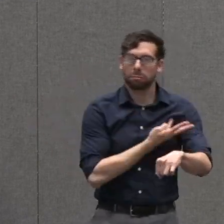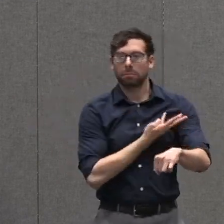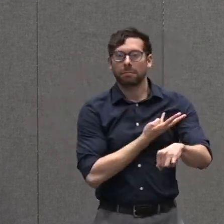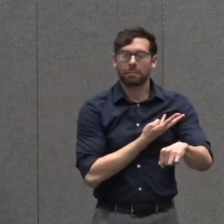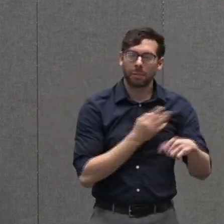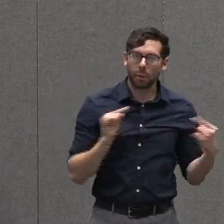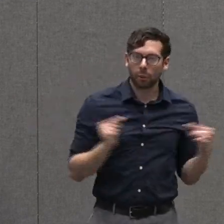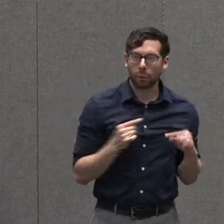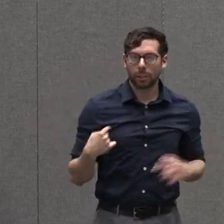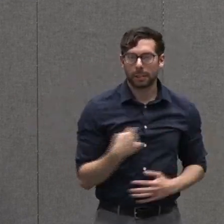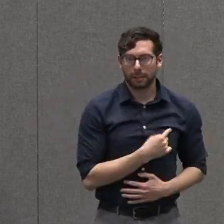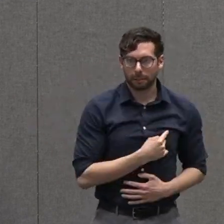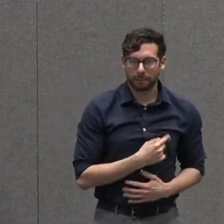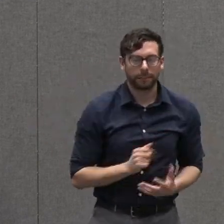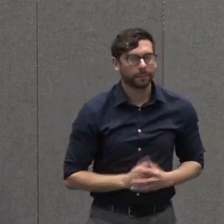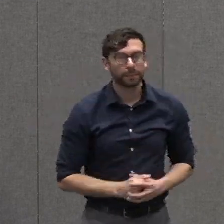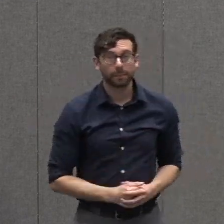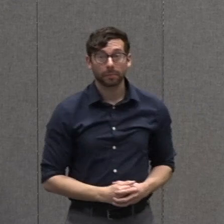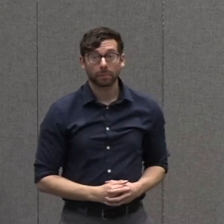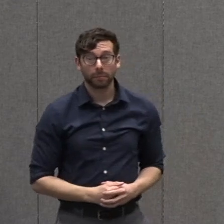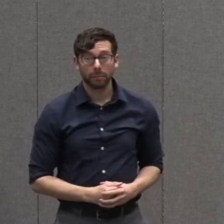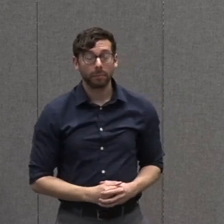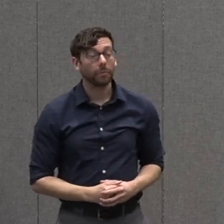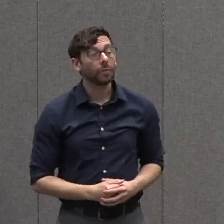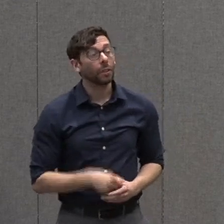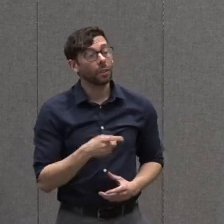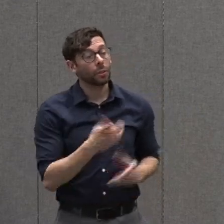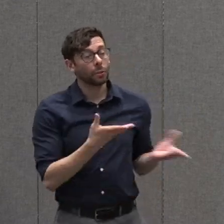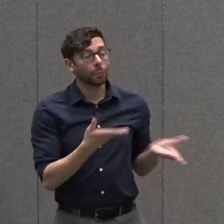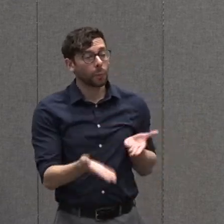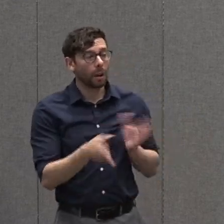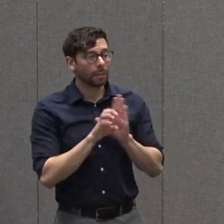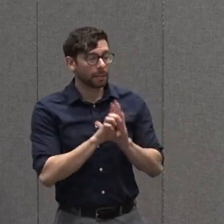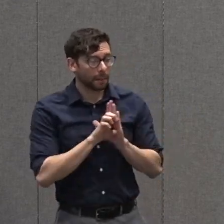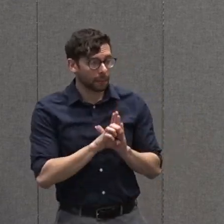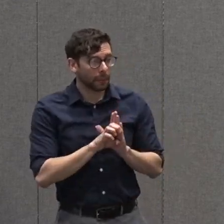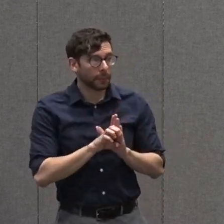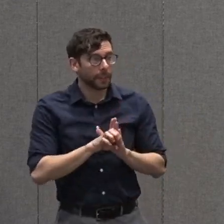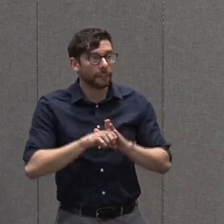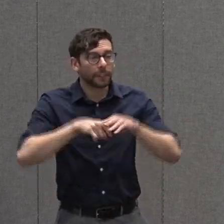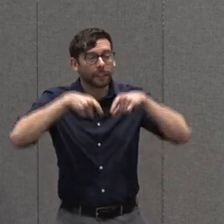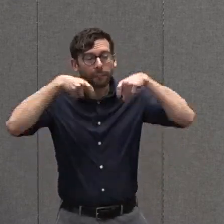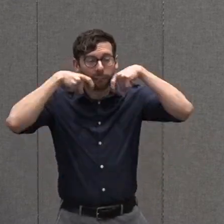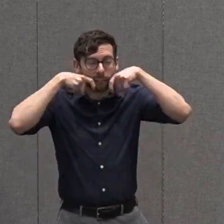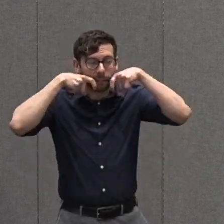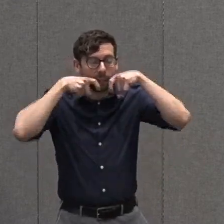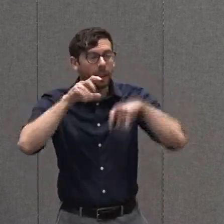of the fangs of two difference kinds. And Victor, if you can come over here,